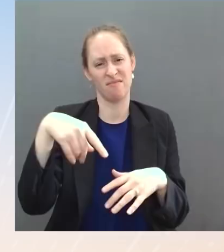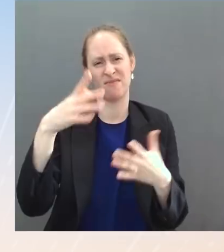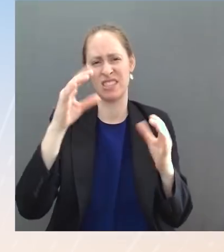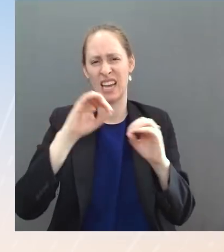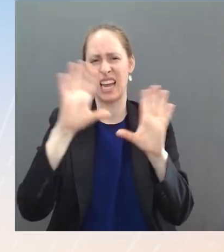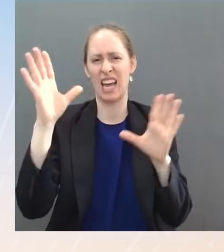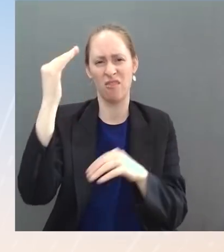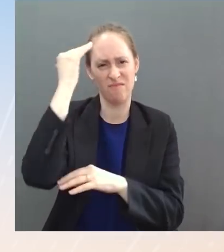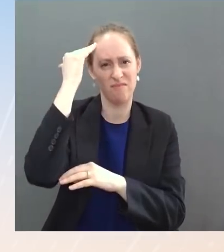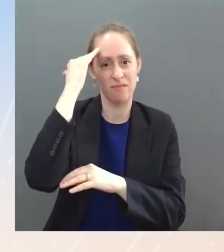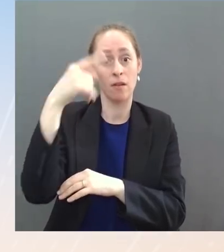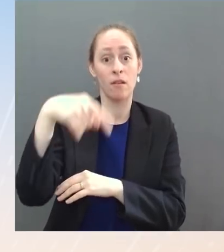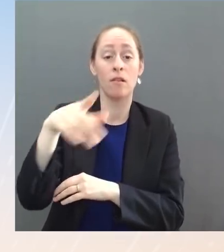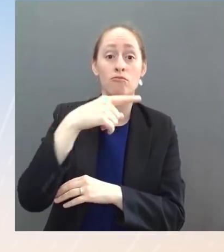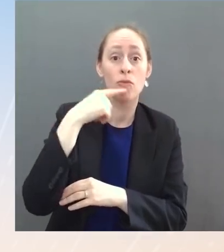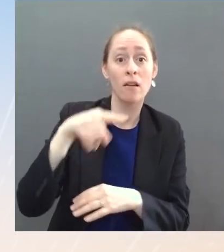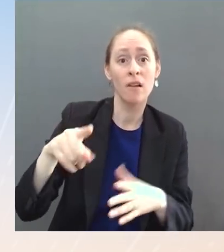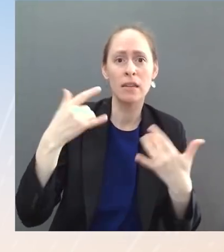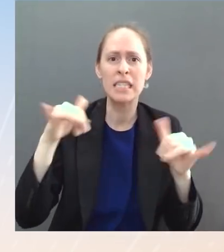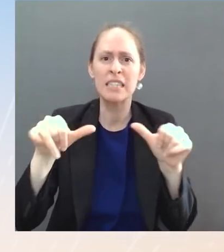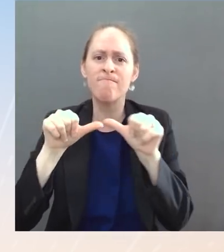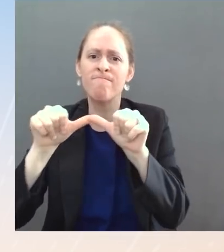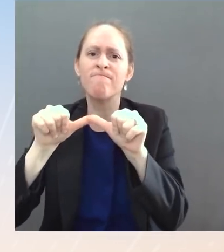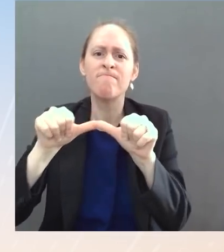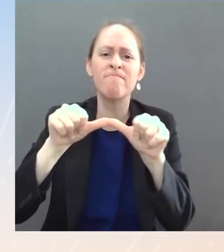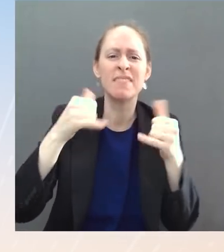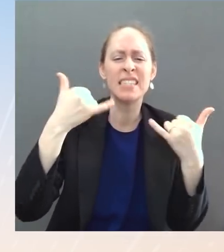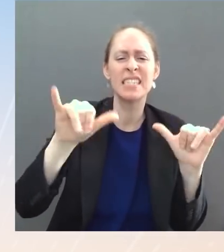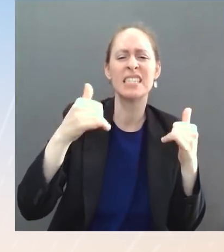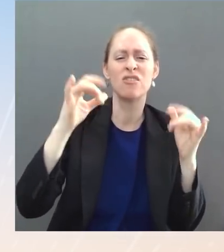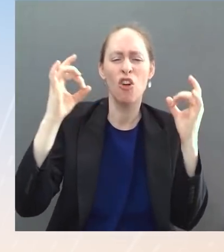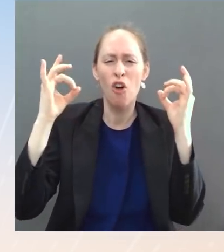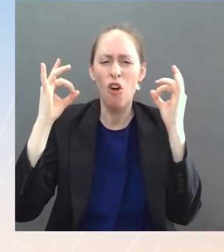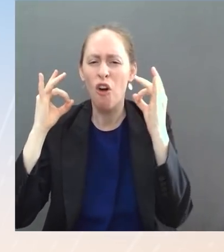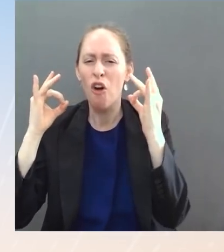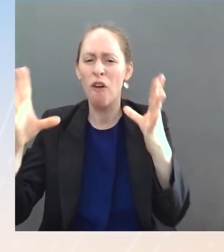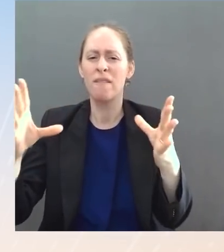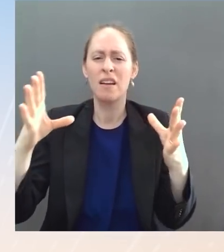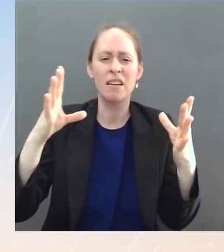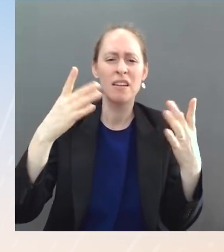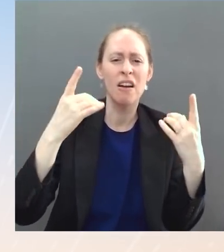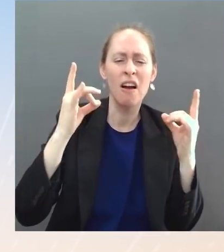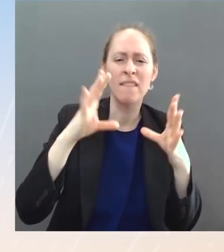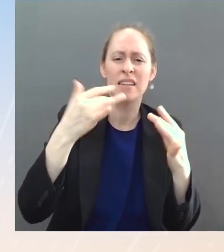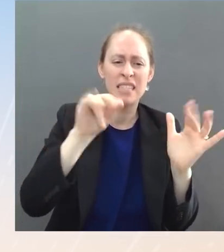and brazen attacks on civilian targets. And while Moscow may be interested now